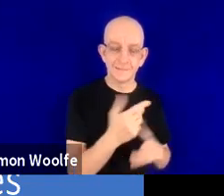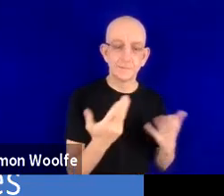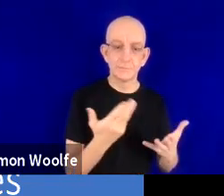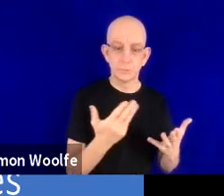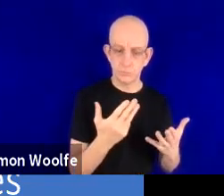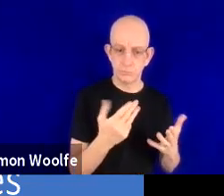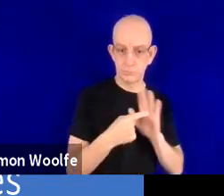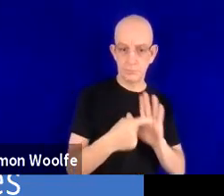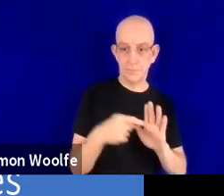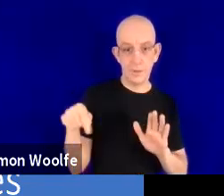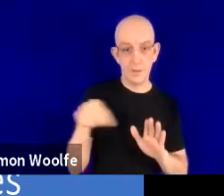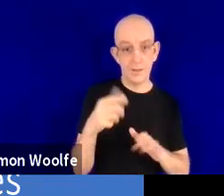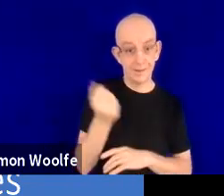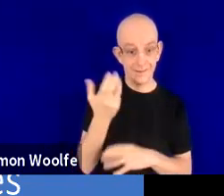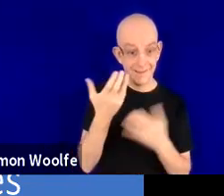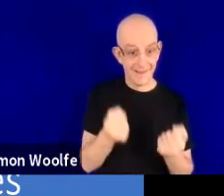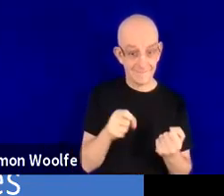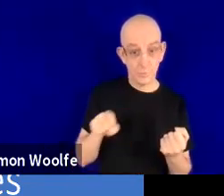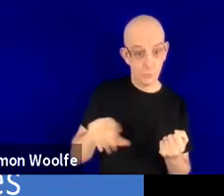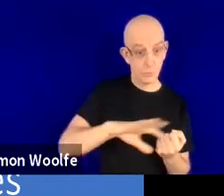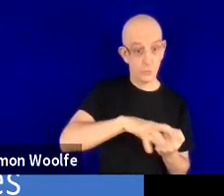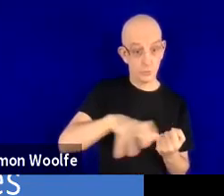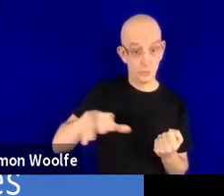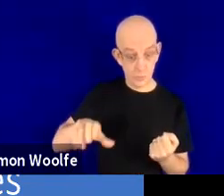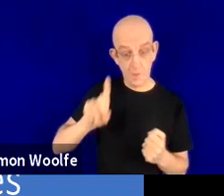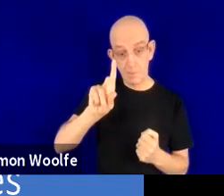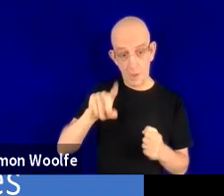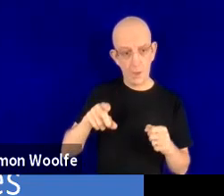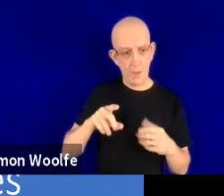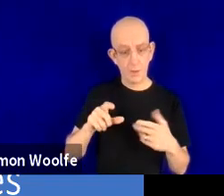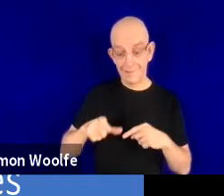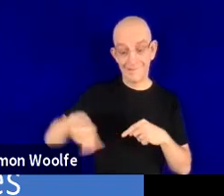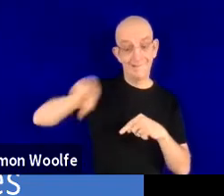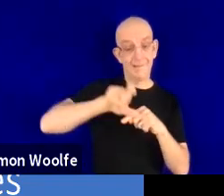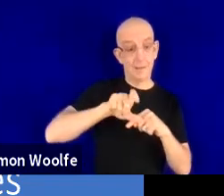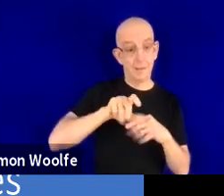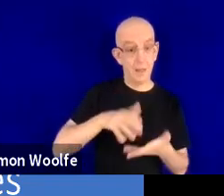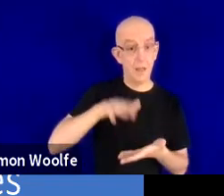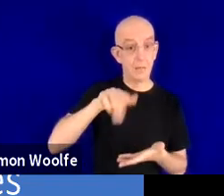Well, compared to what was there beforehand, they weren't necessarily insignificant